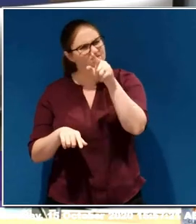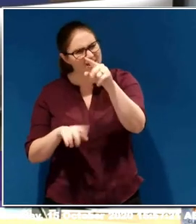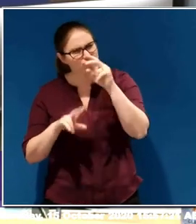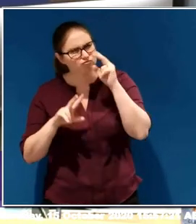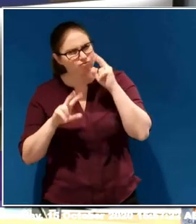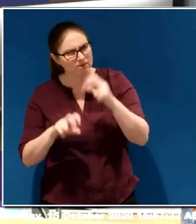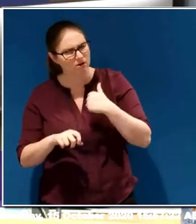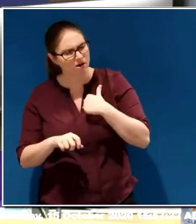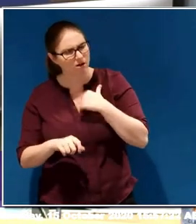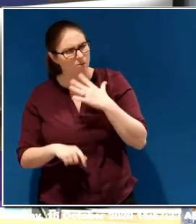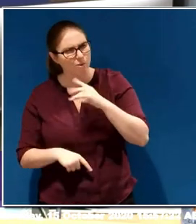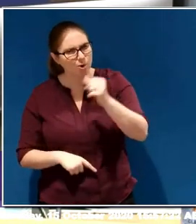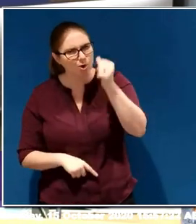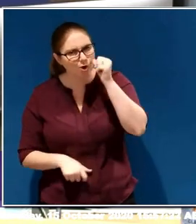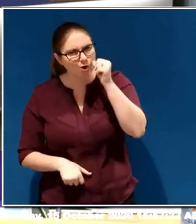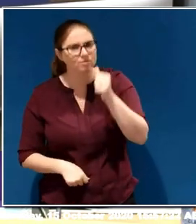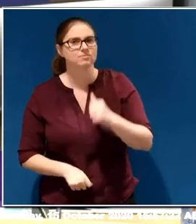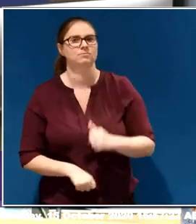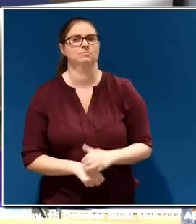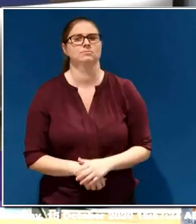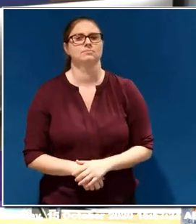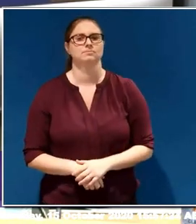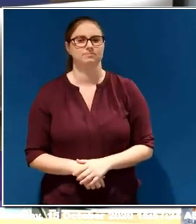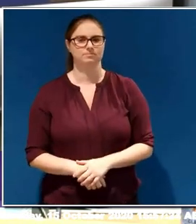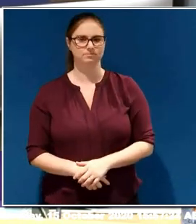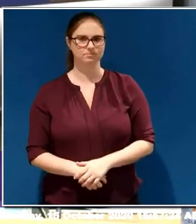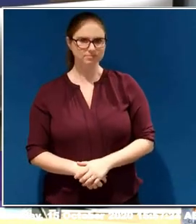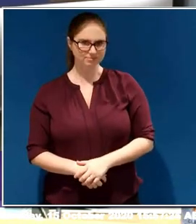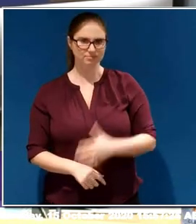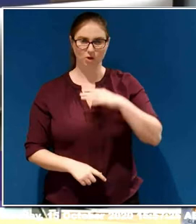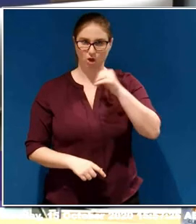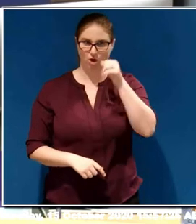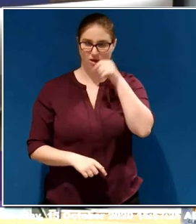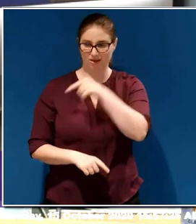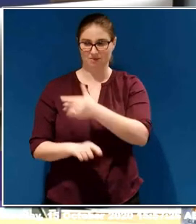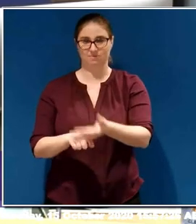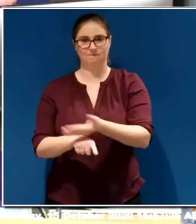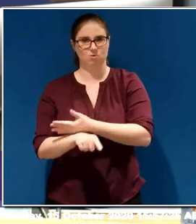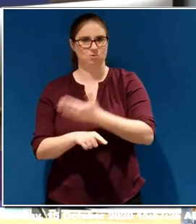on before the school failure happens, the factors that lead to school failure